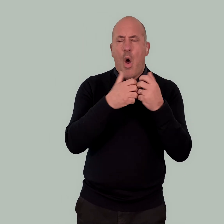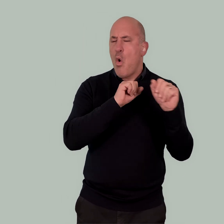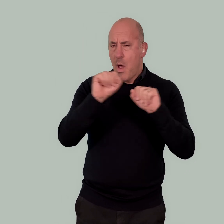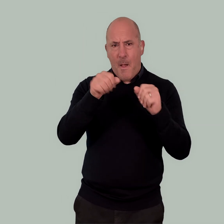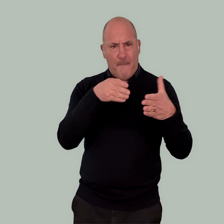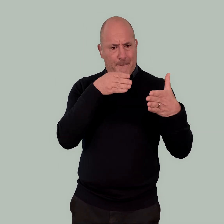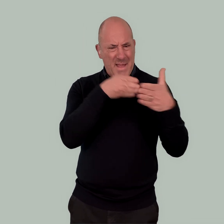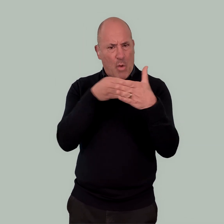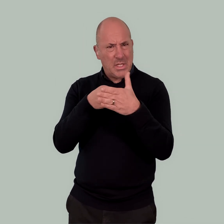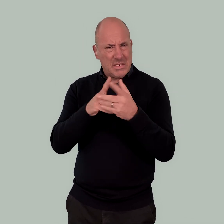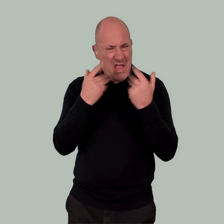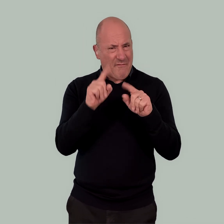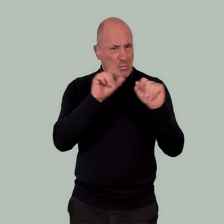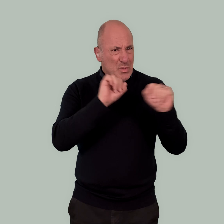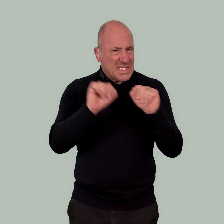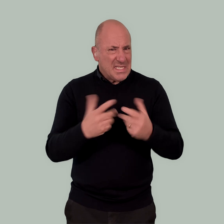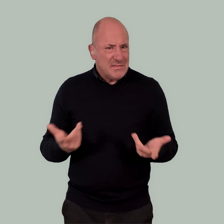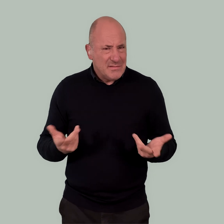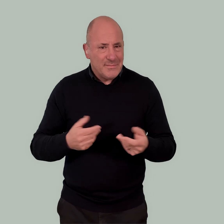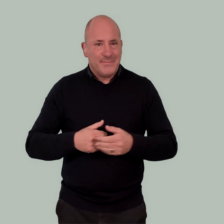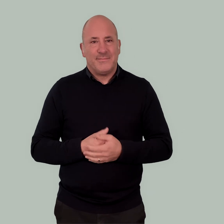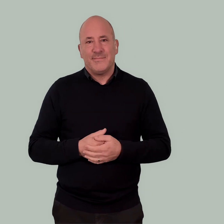from different socio-economic groups, or in different locations, may face